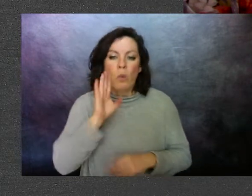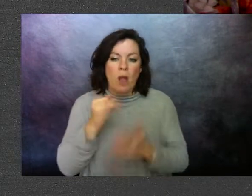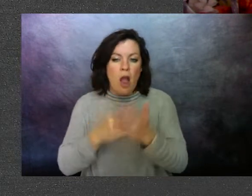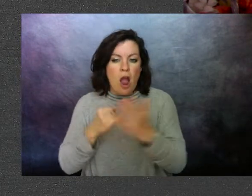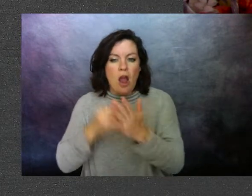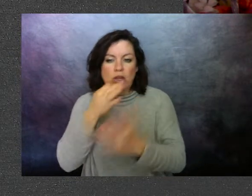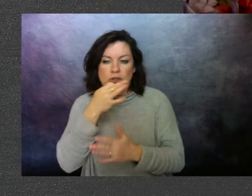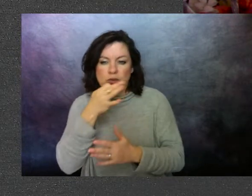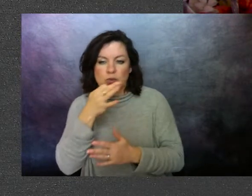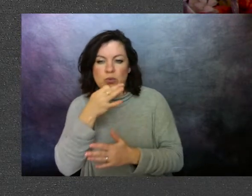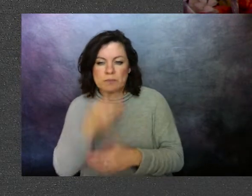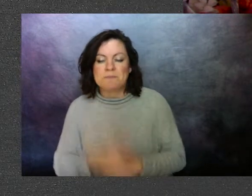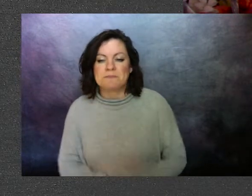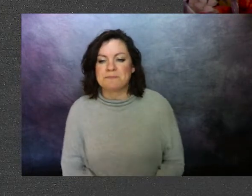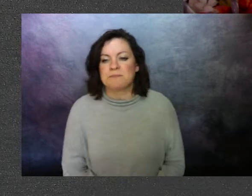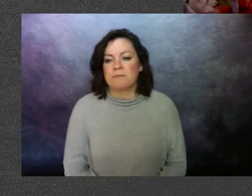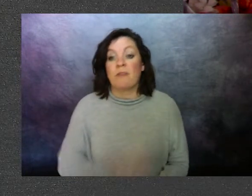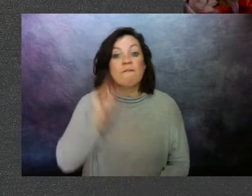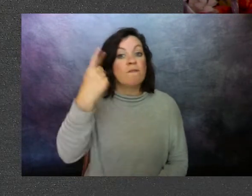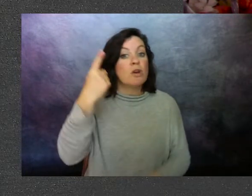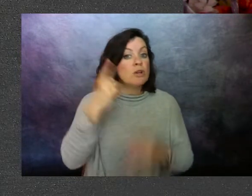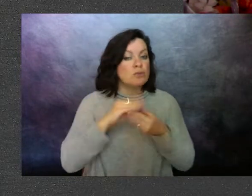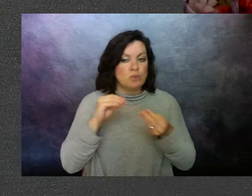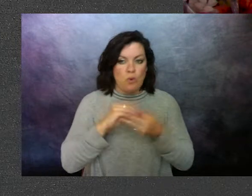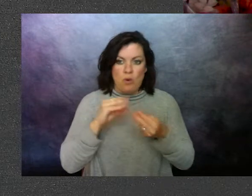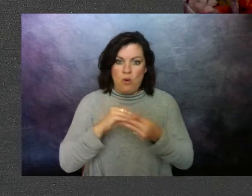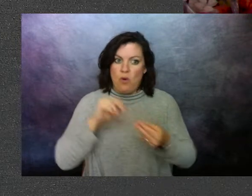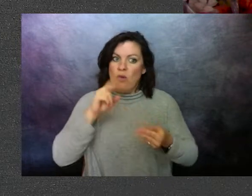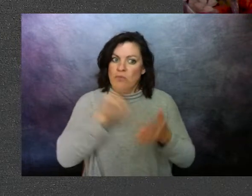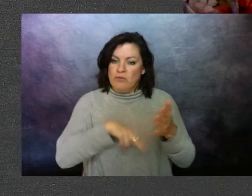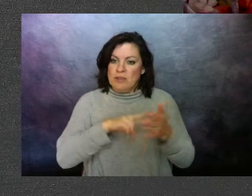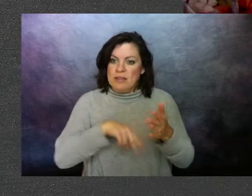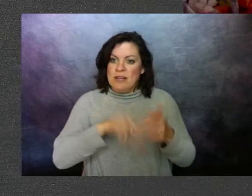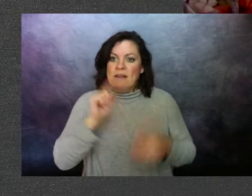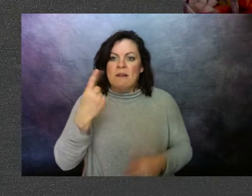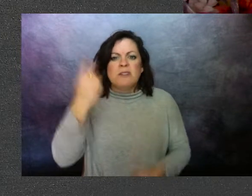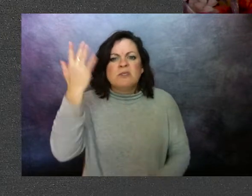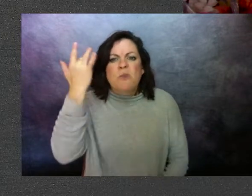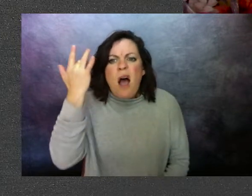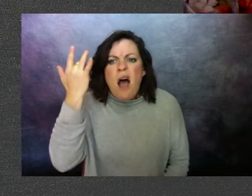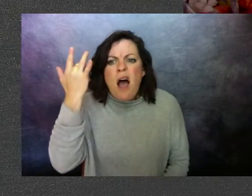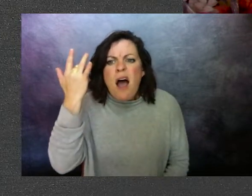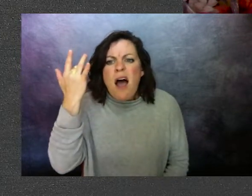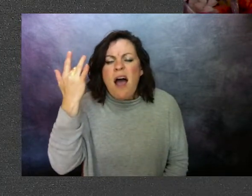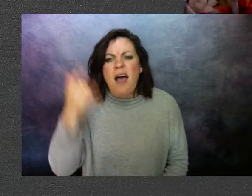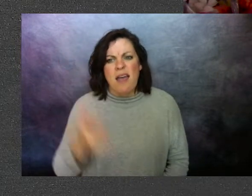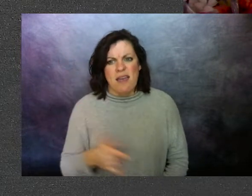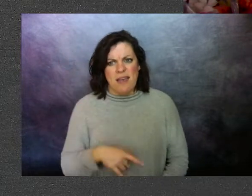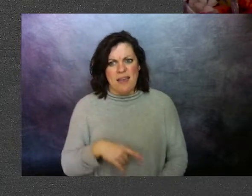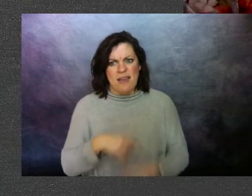but before we can do our craft, we're gonna read another little story because for our craft today,